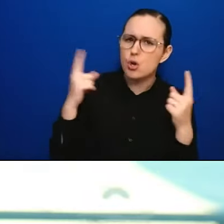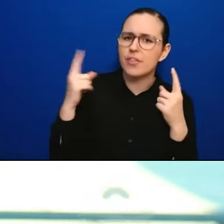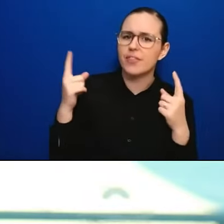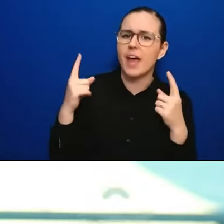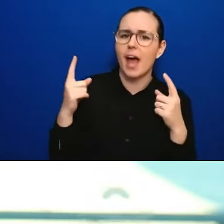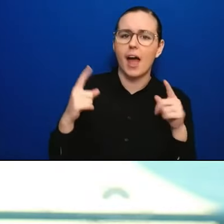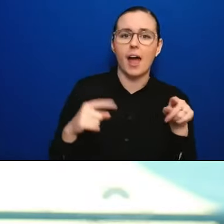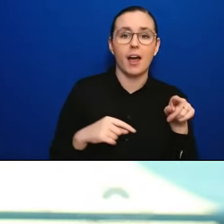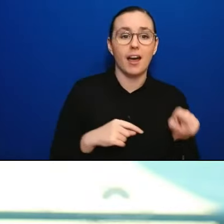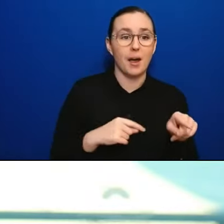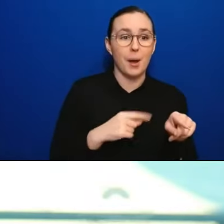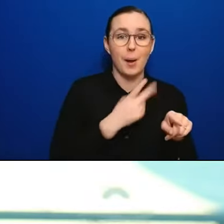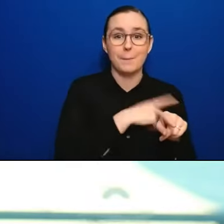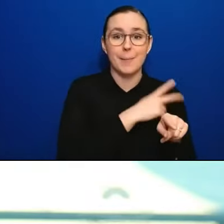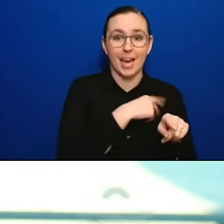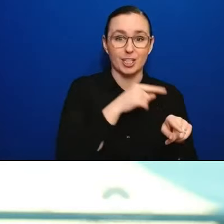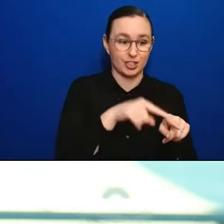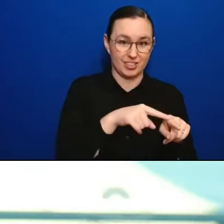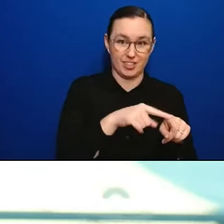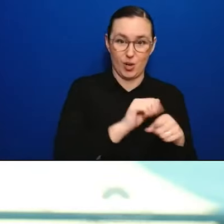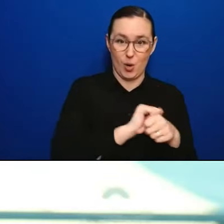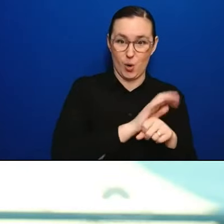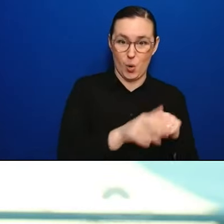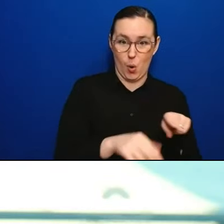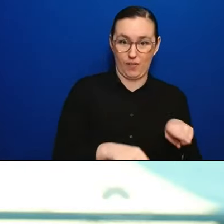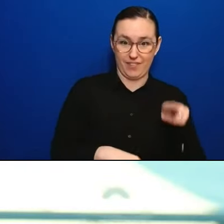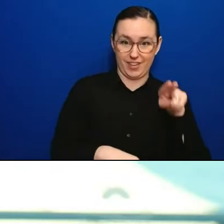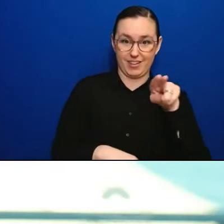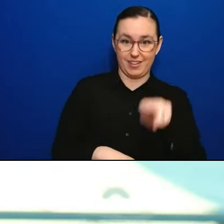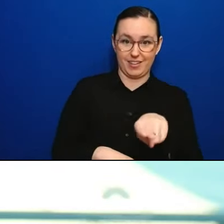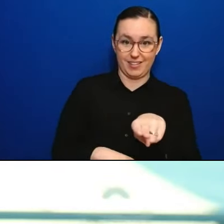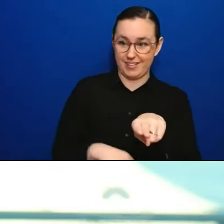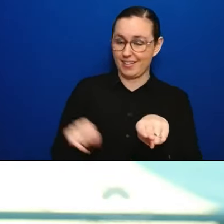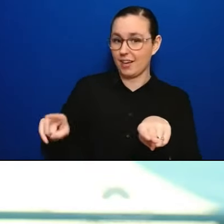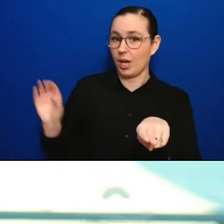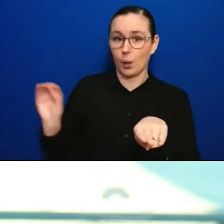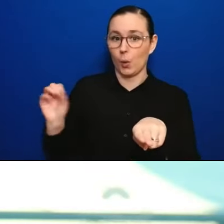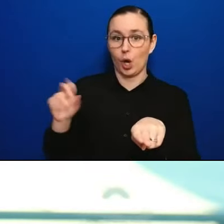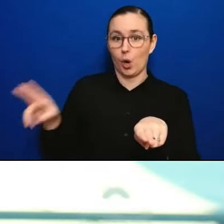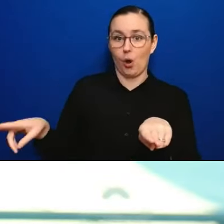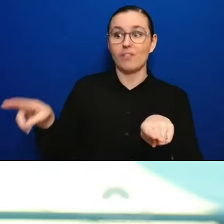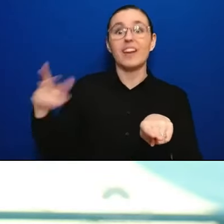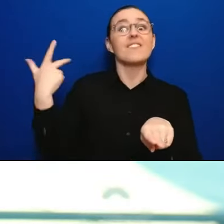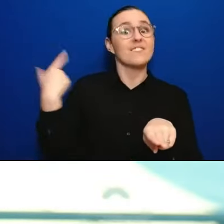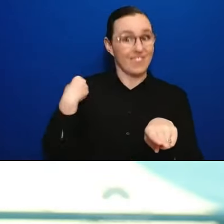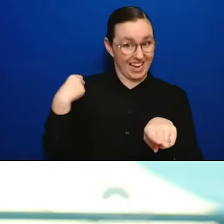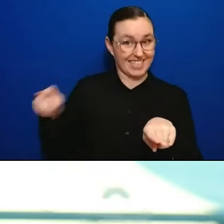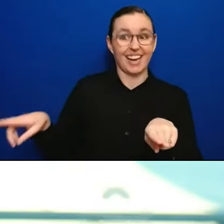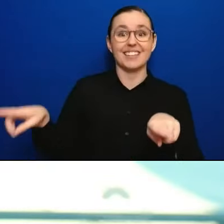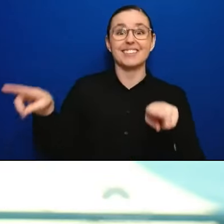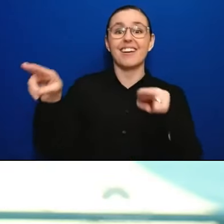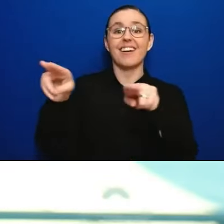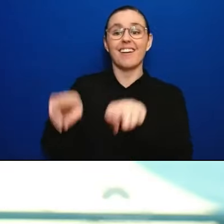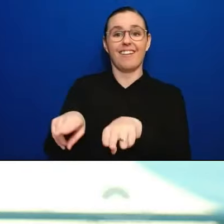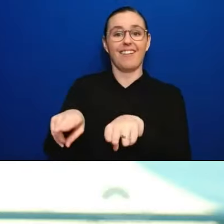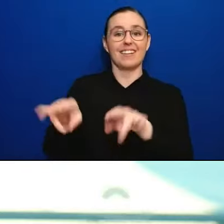No, that's I think we've been hearing that COVID